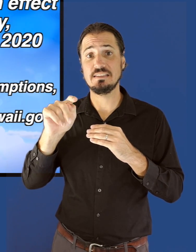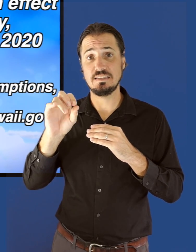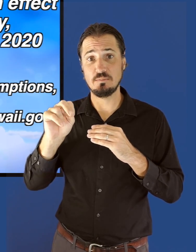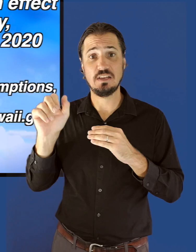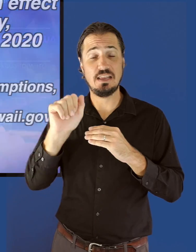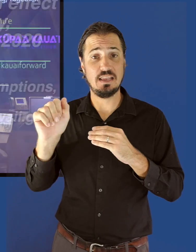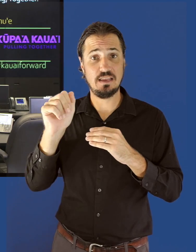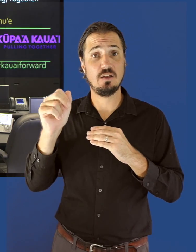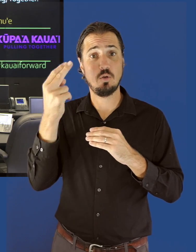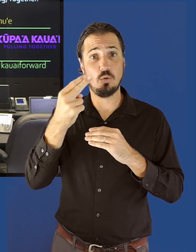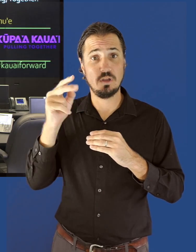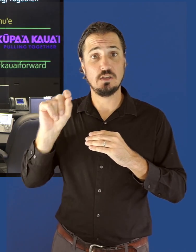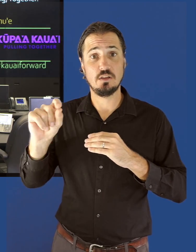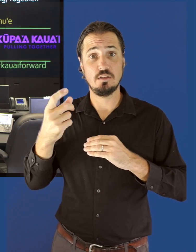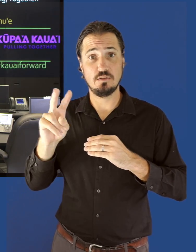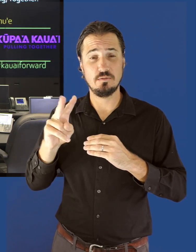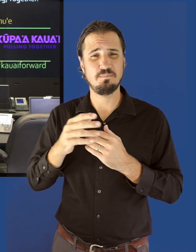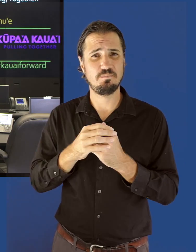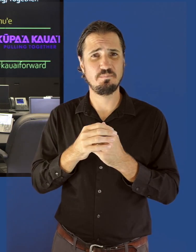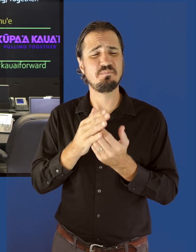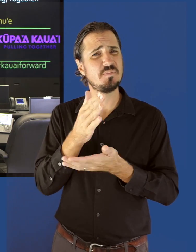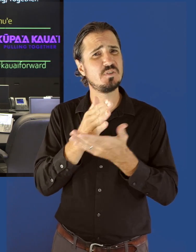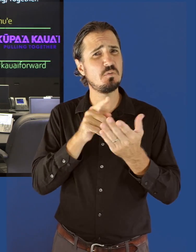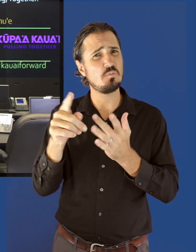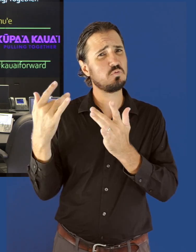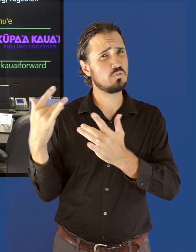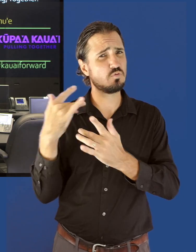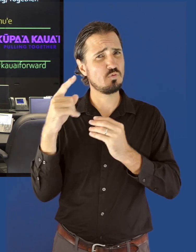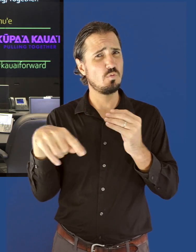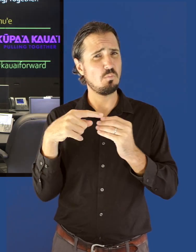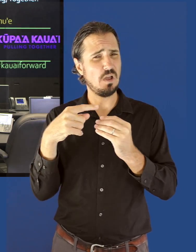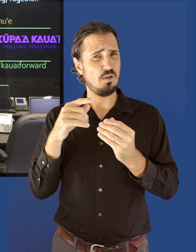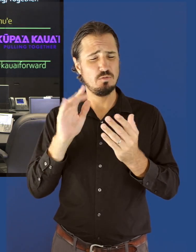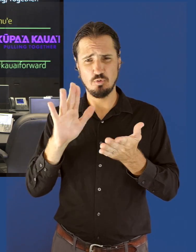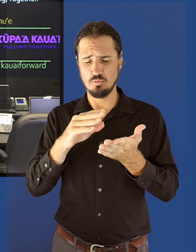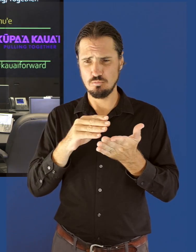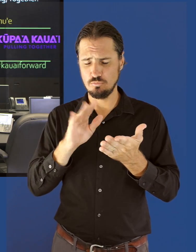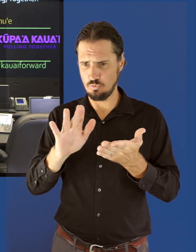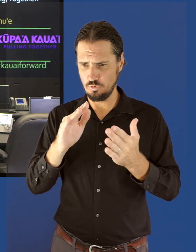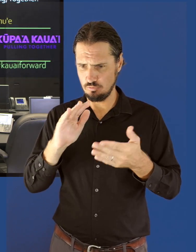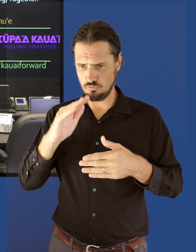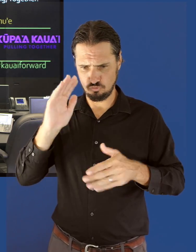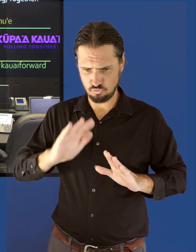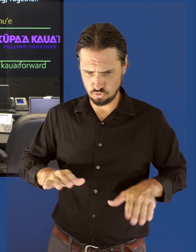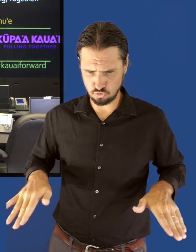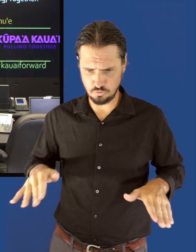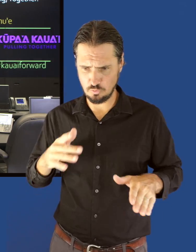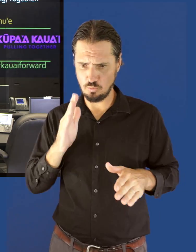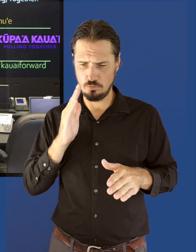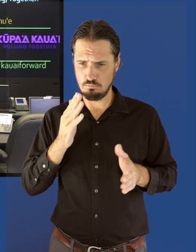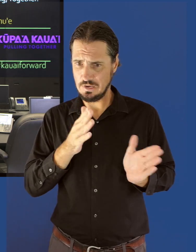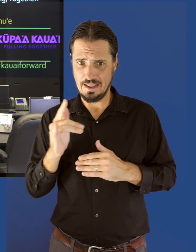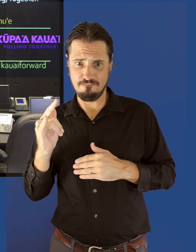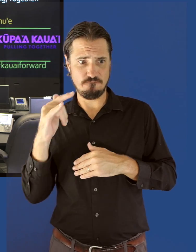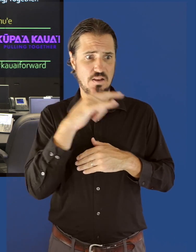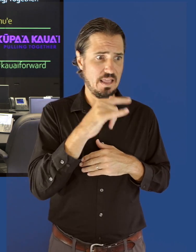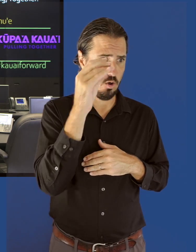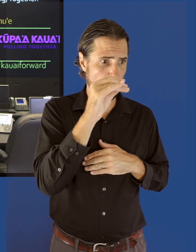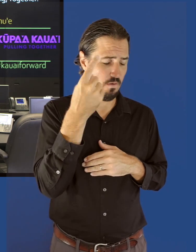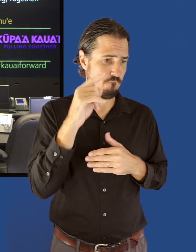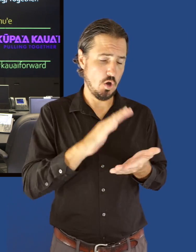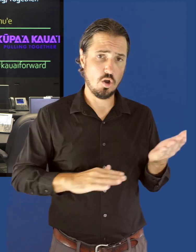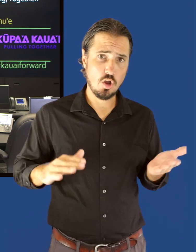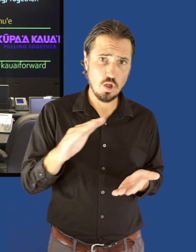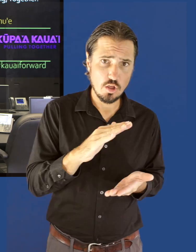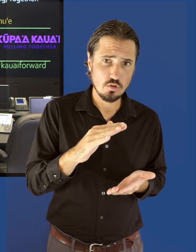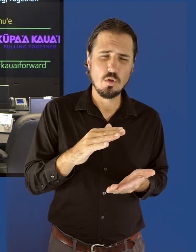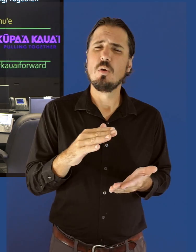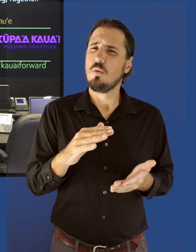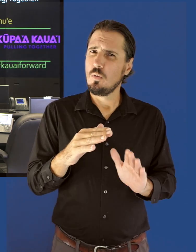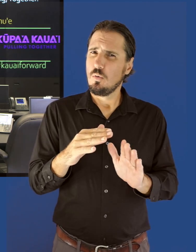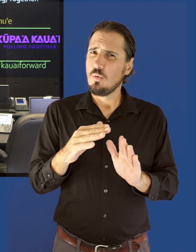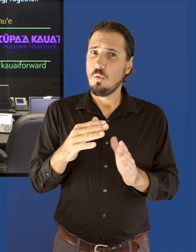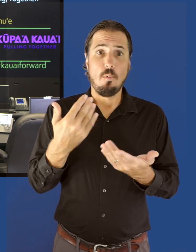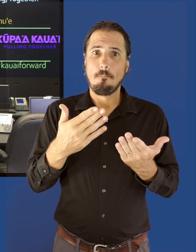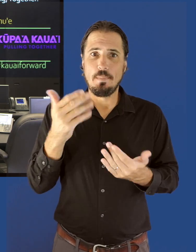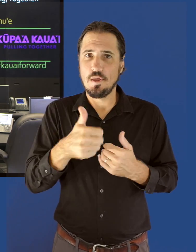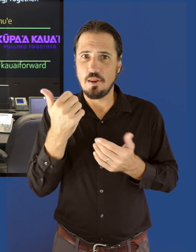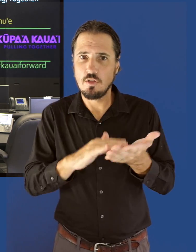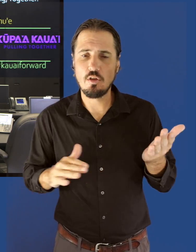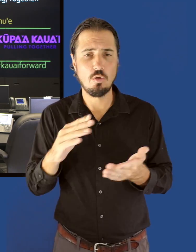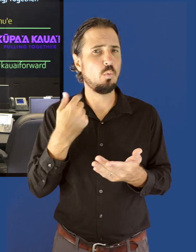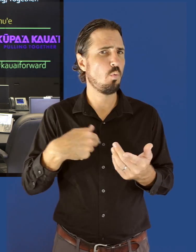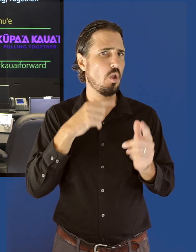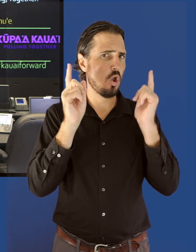We’ve also heard from parents who are concerned about students returning to college on O‘ahu or other islands later this month. We want you to know that we’ve heard your concerns, and we